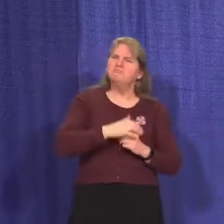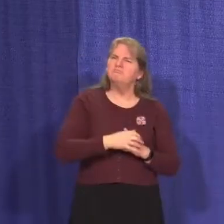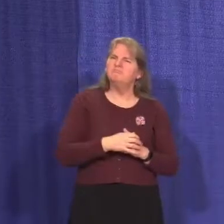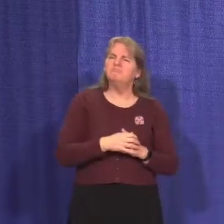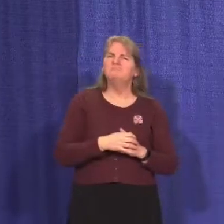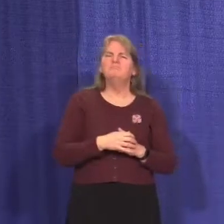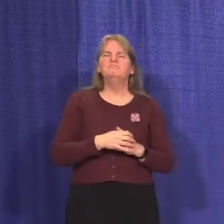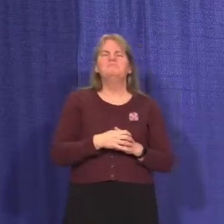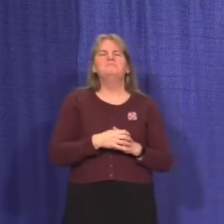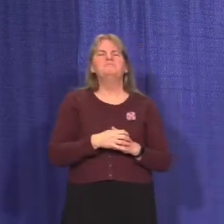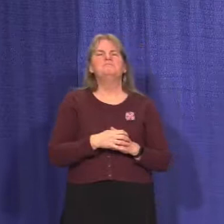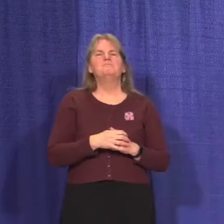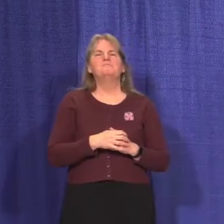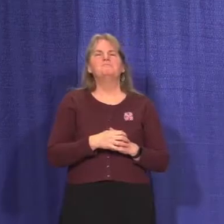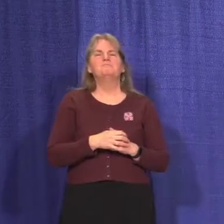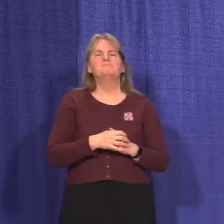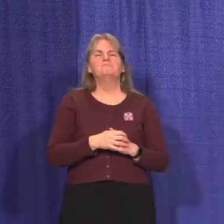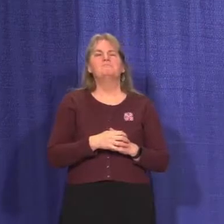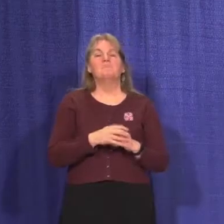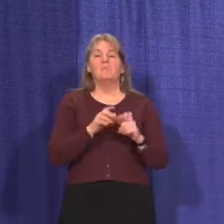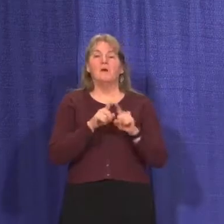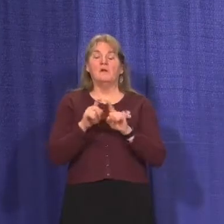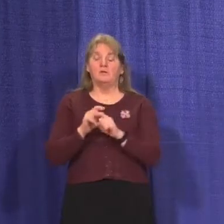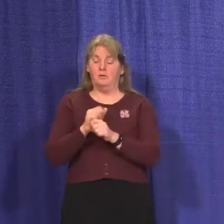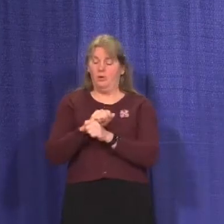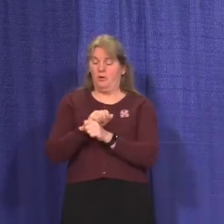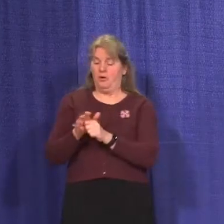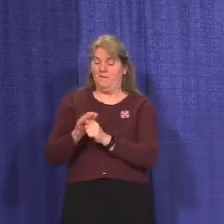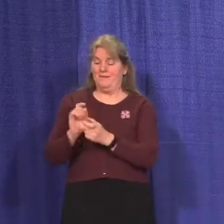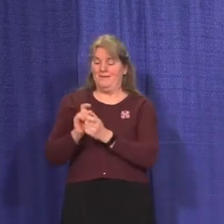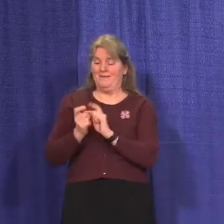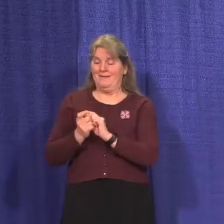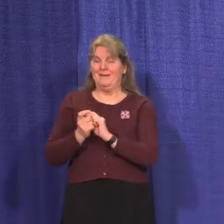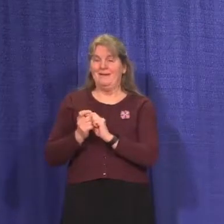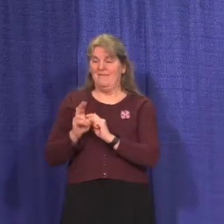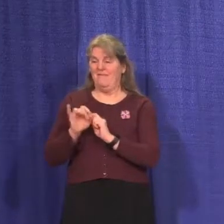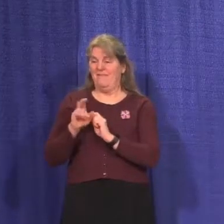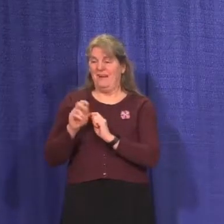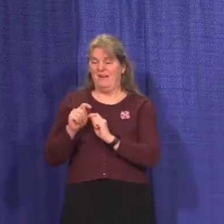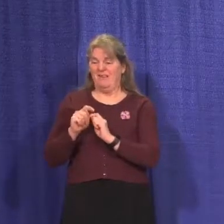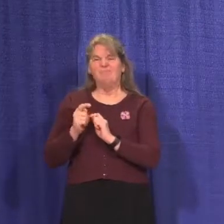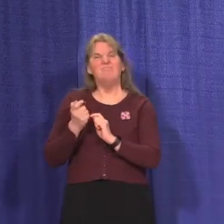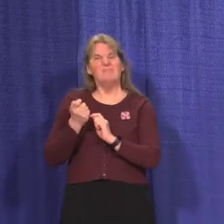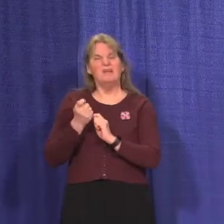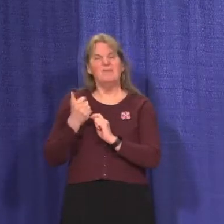The variants continue to find their niche. They are now established in new